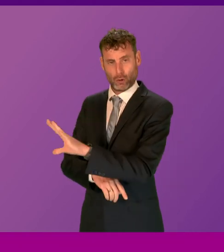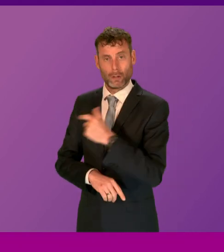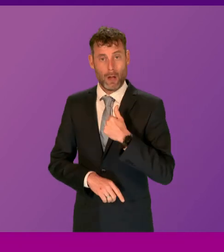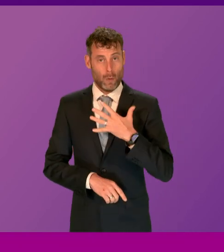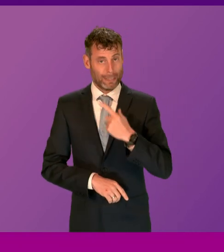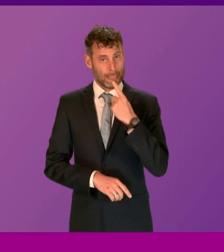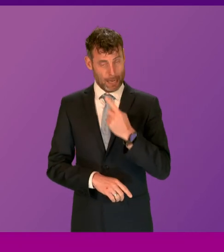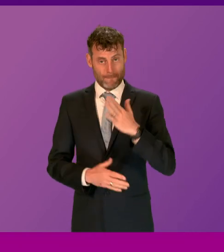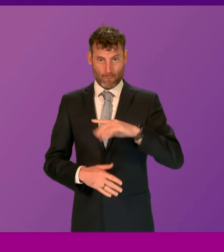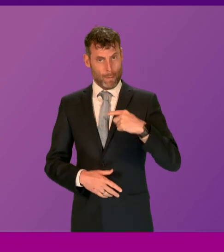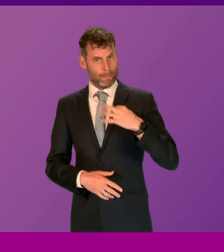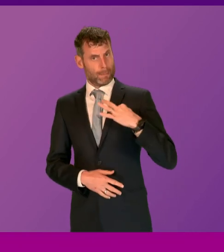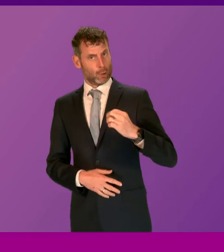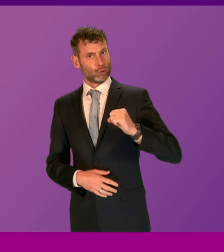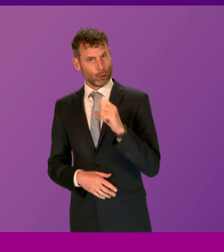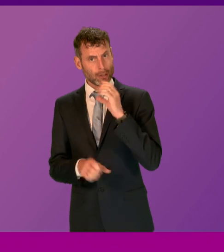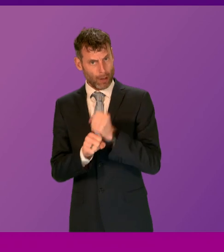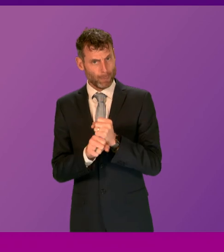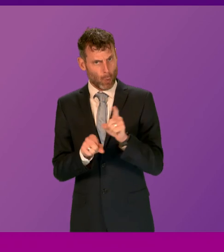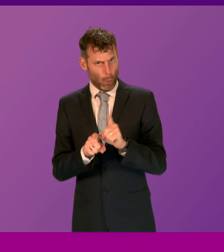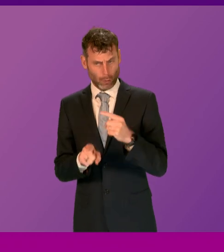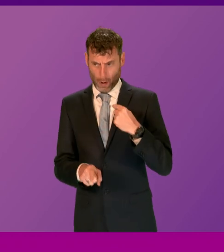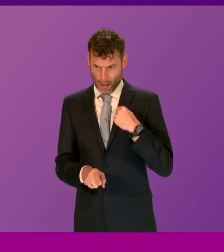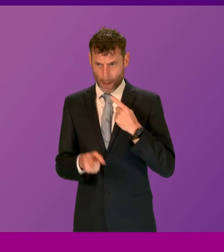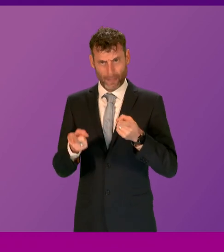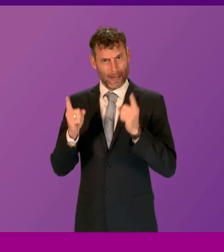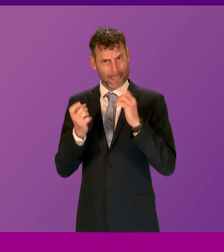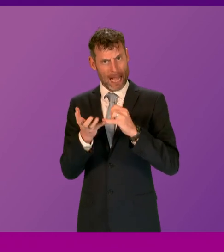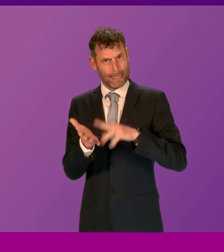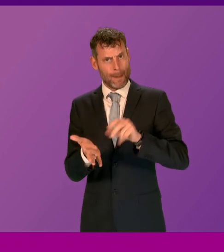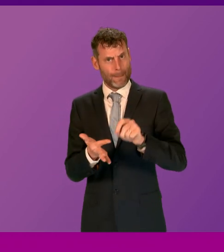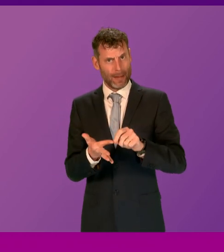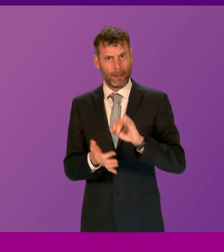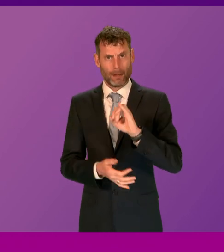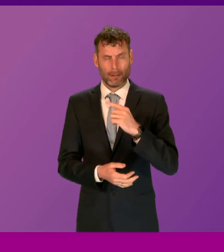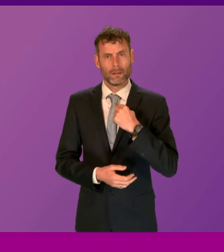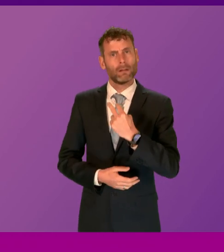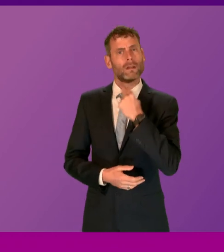and the party that I lead, how sad we were to hear the tragic news of the loss of Nick Sheridan.